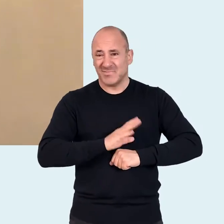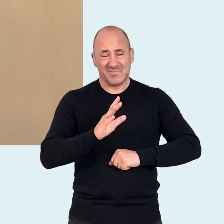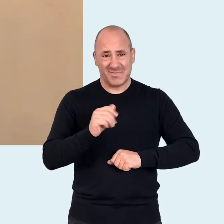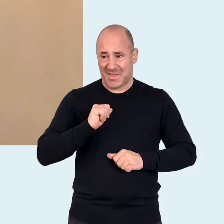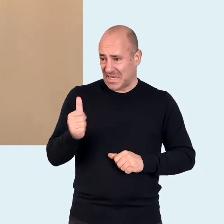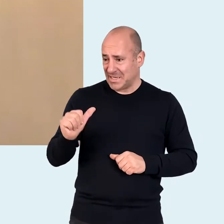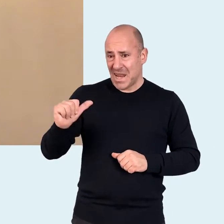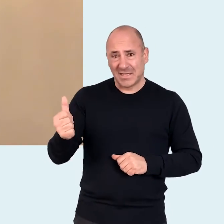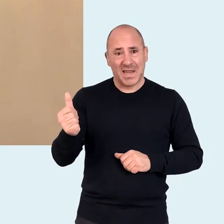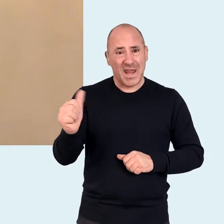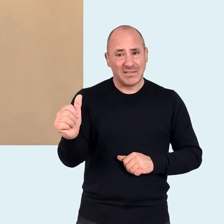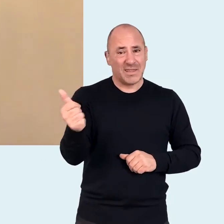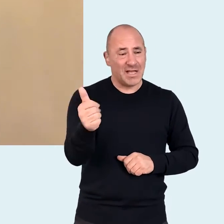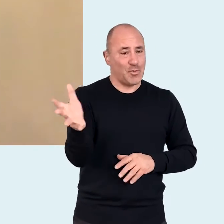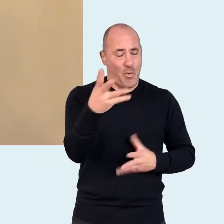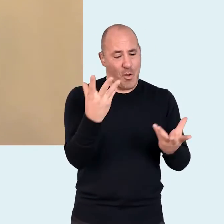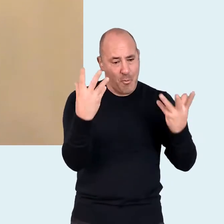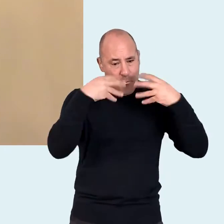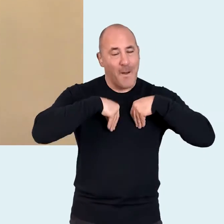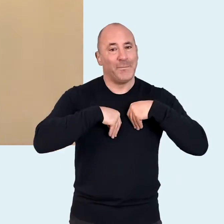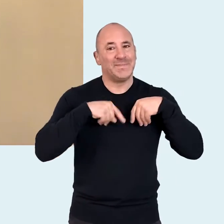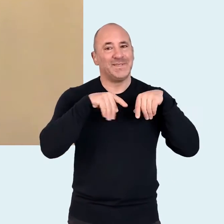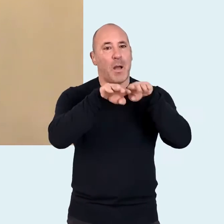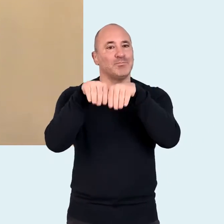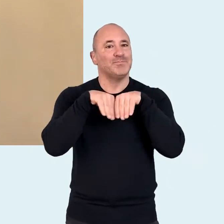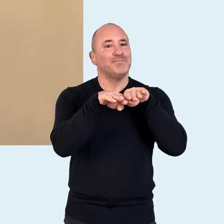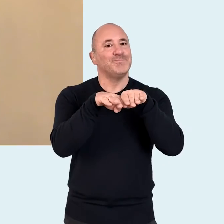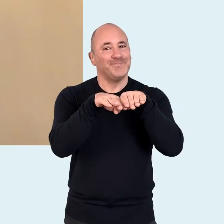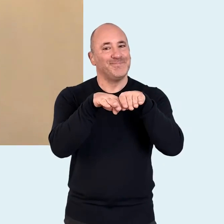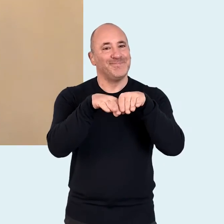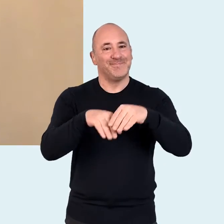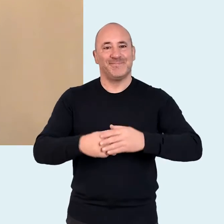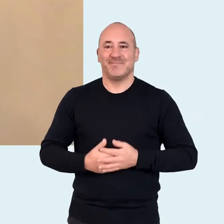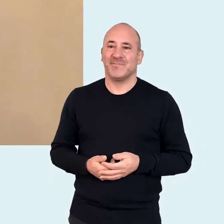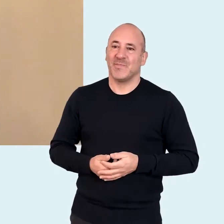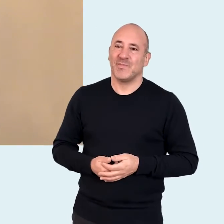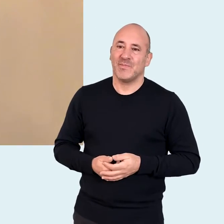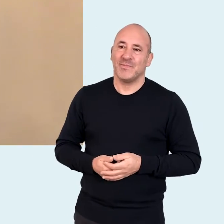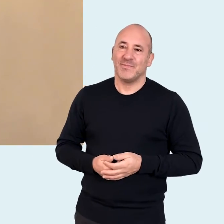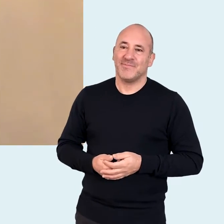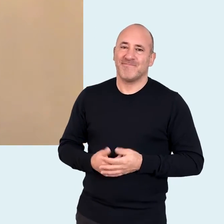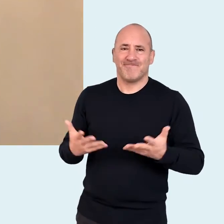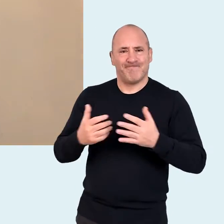who's doing all the talking and everybody else having to listen and take it in.